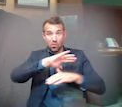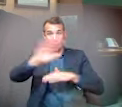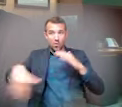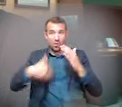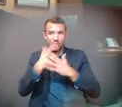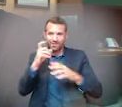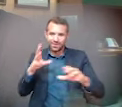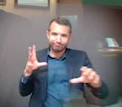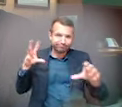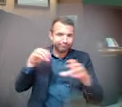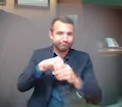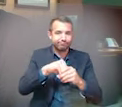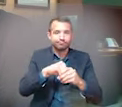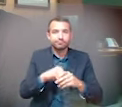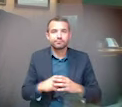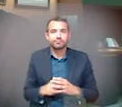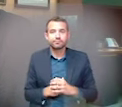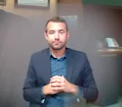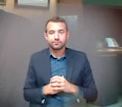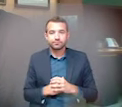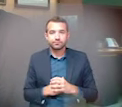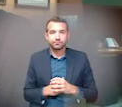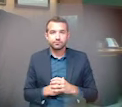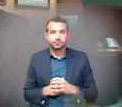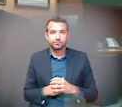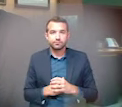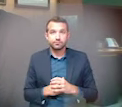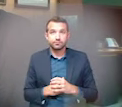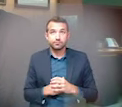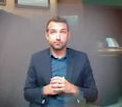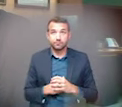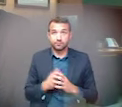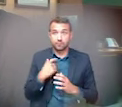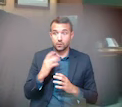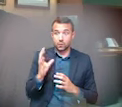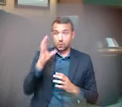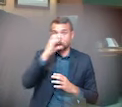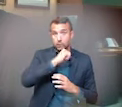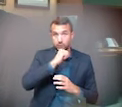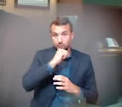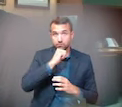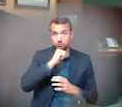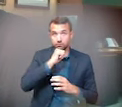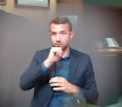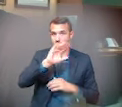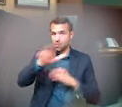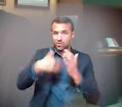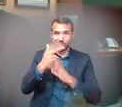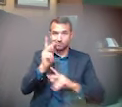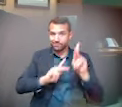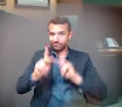And that inclusivity means to just make the assumption that not everyone engages